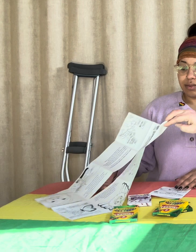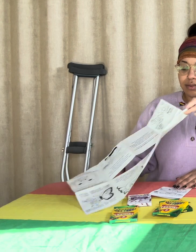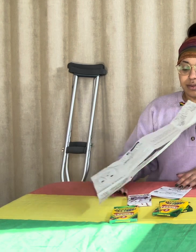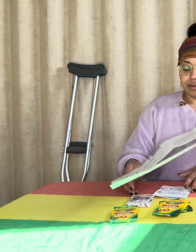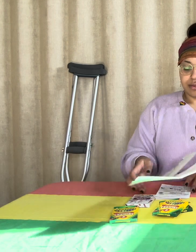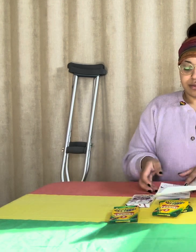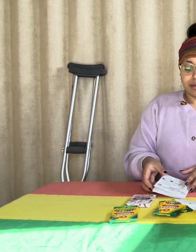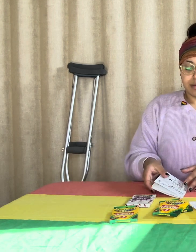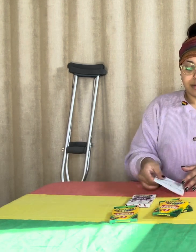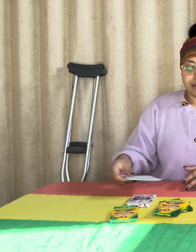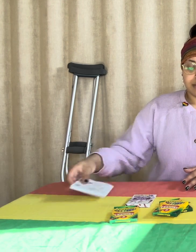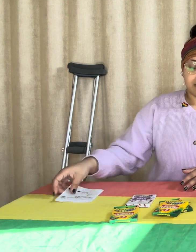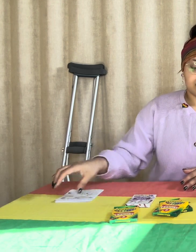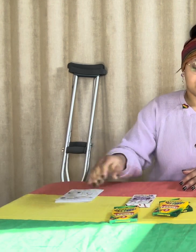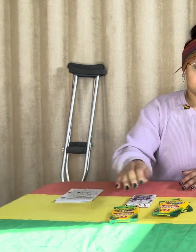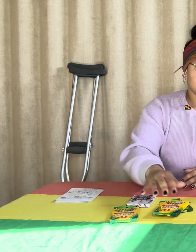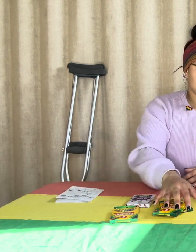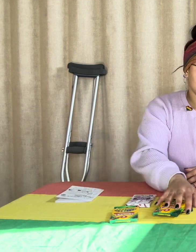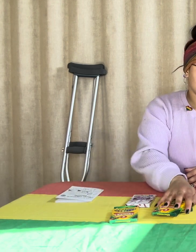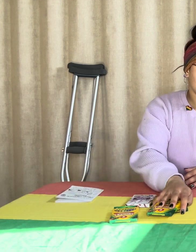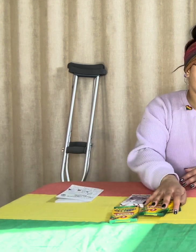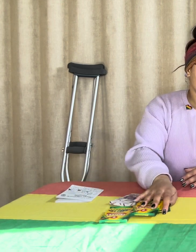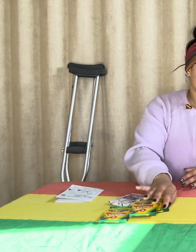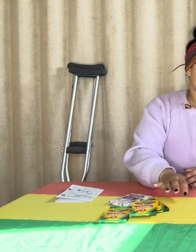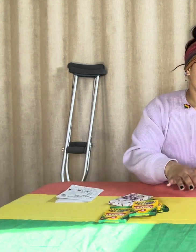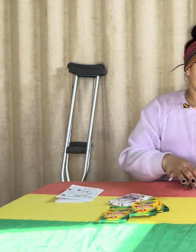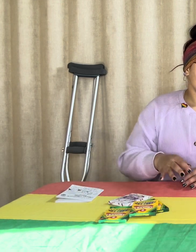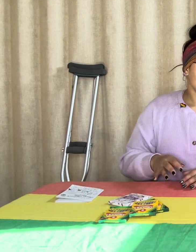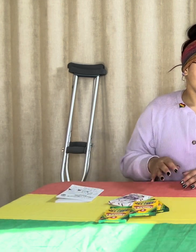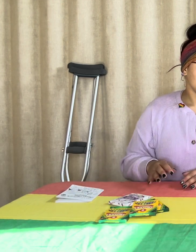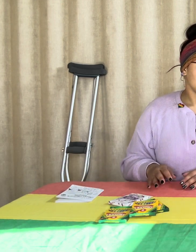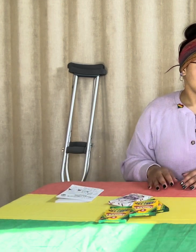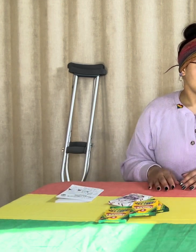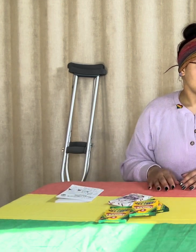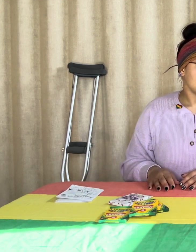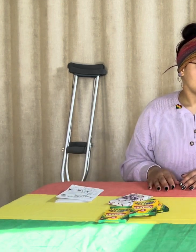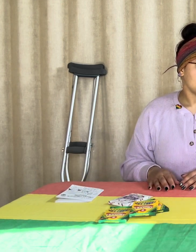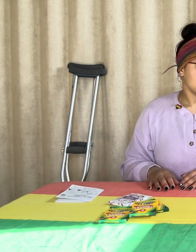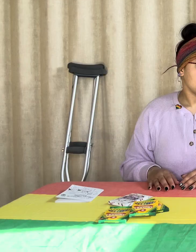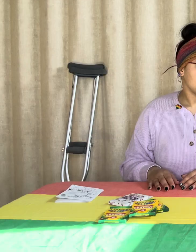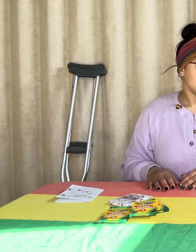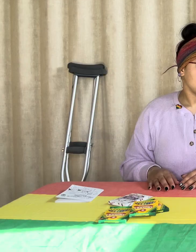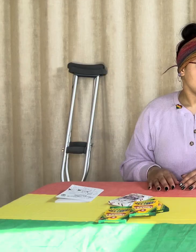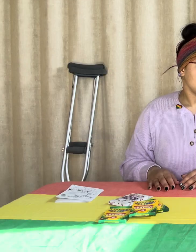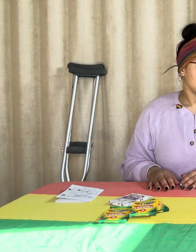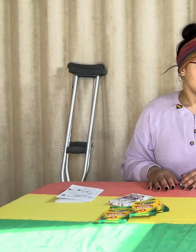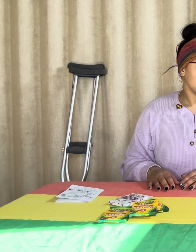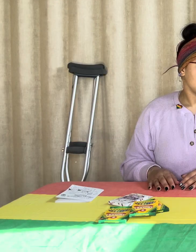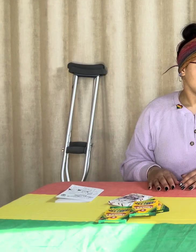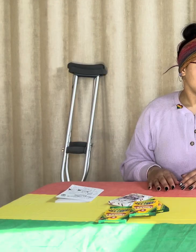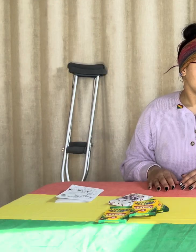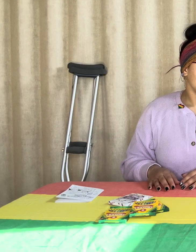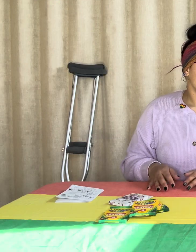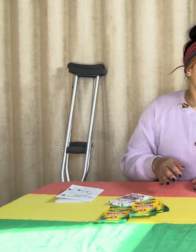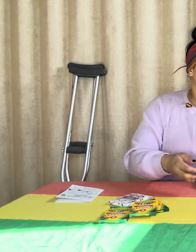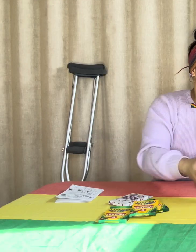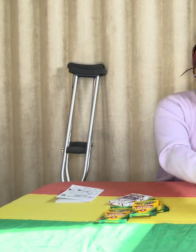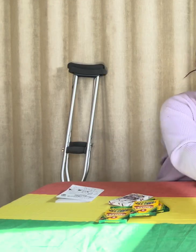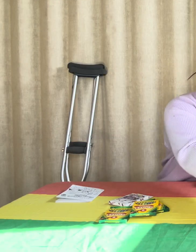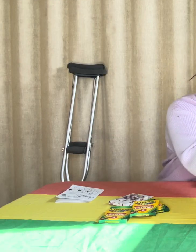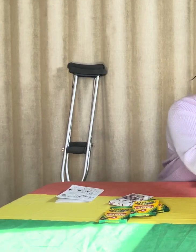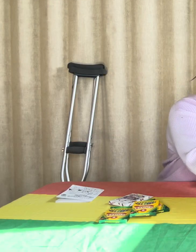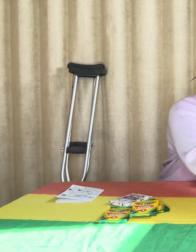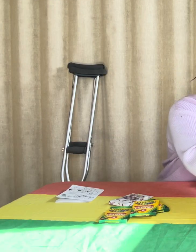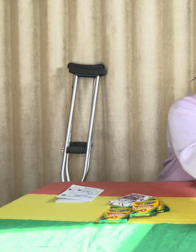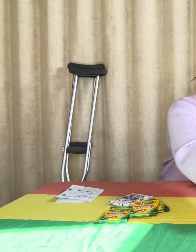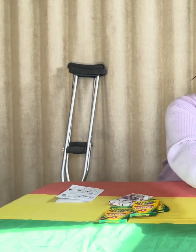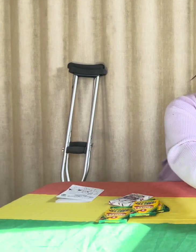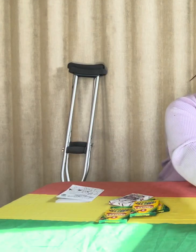on how to put this together. Let's see. Pretty much it was... which way did it go first? Half, oh, this.